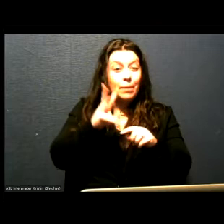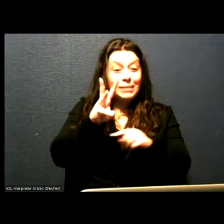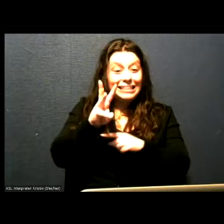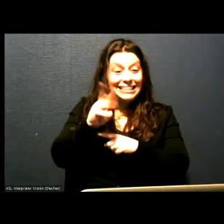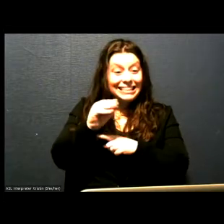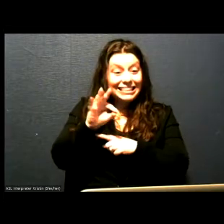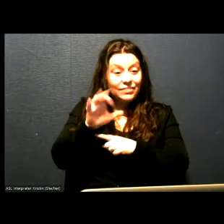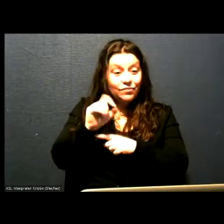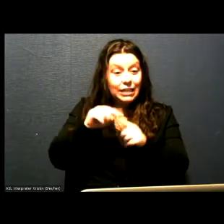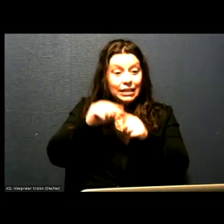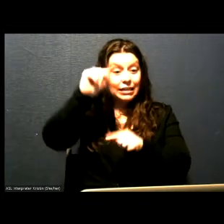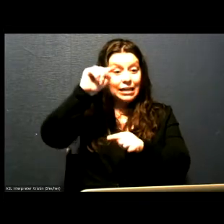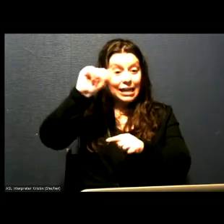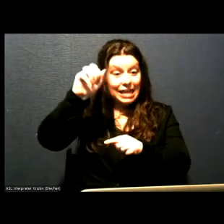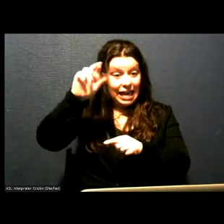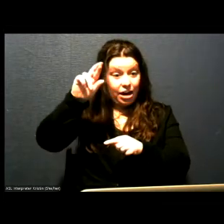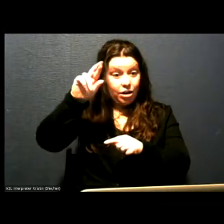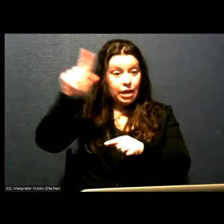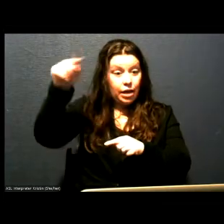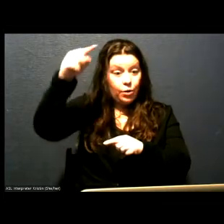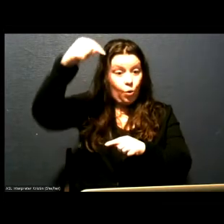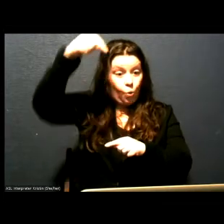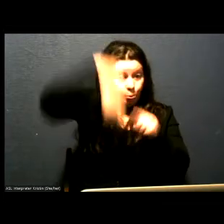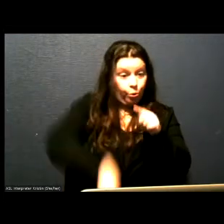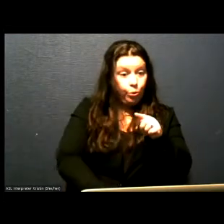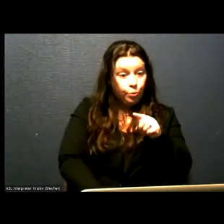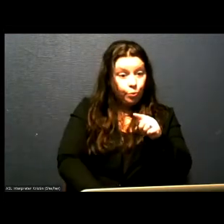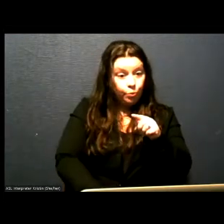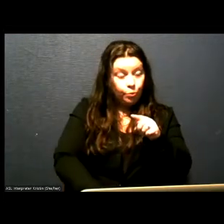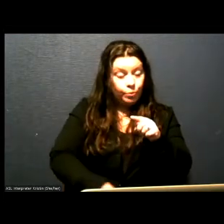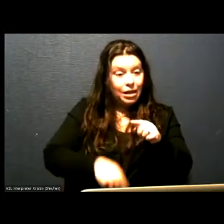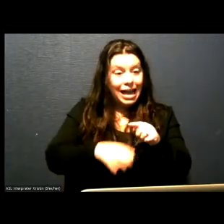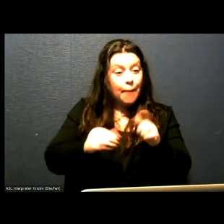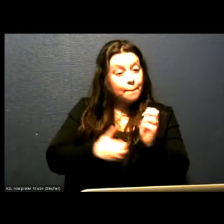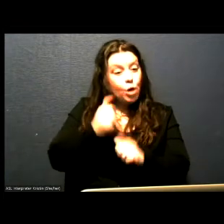their size that would actually, um, kill them from the impact alone, because it'd just be such a